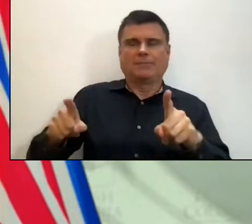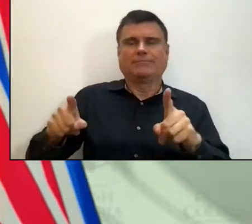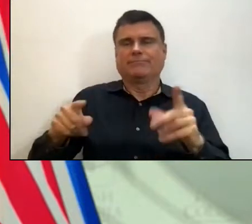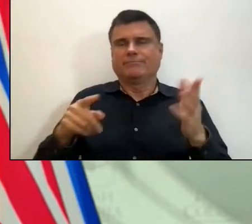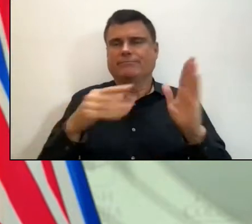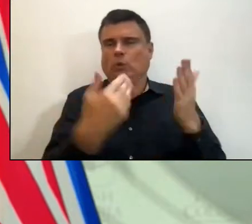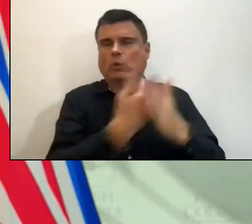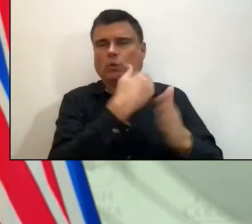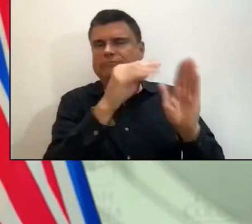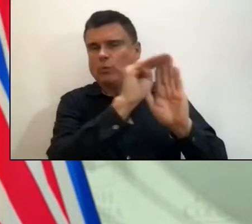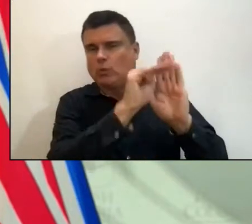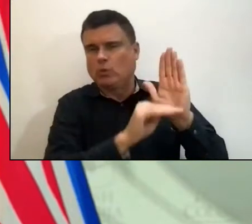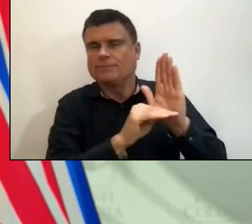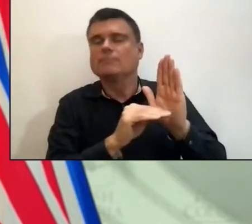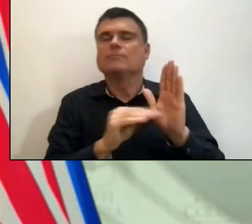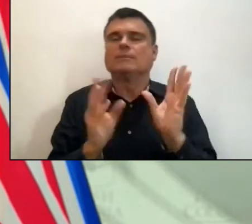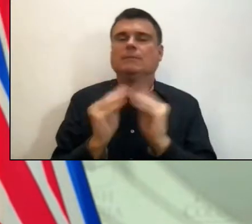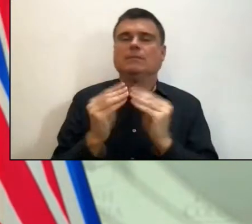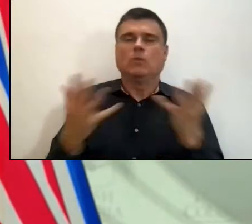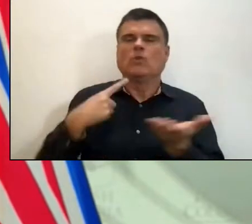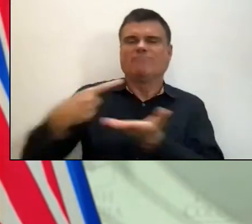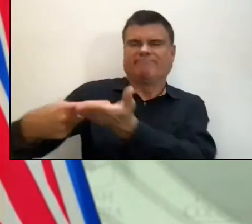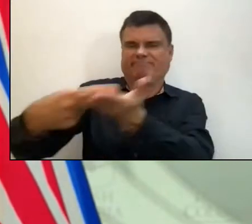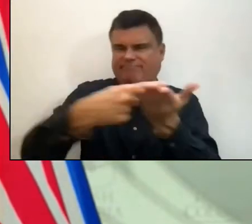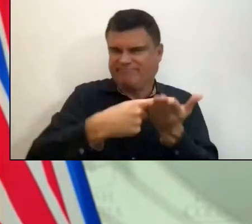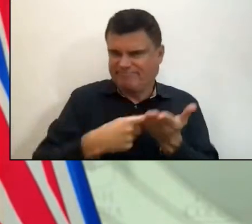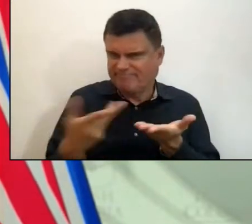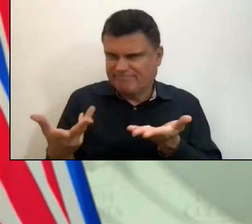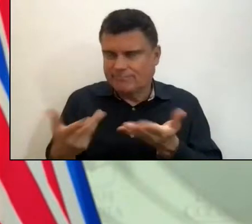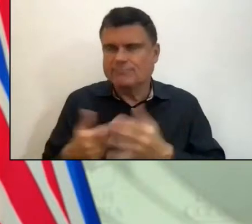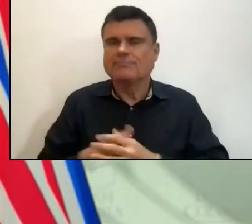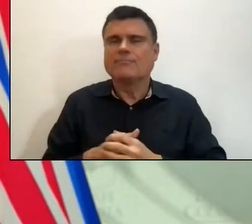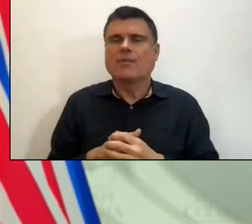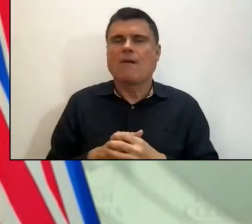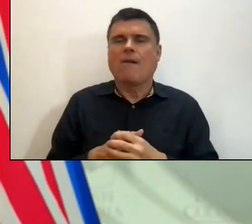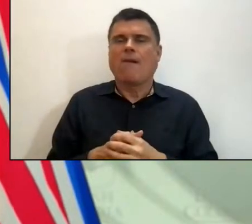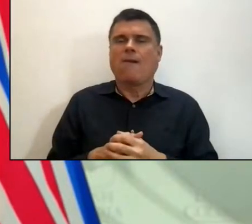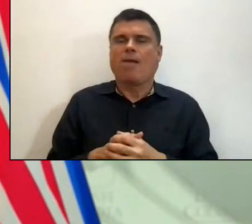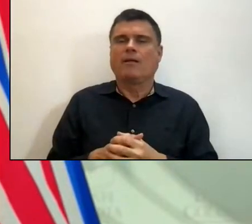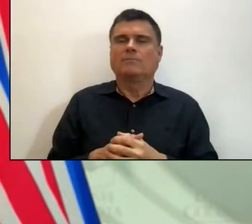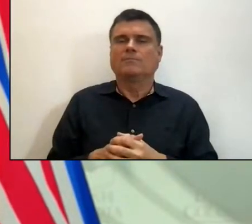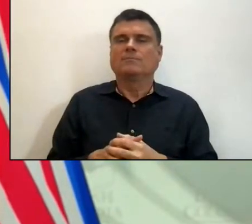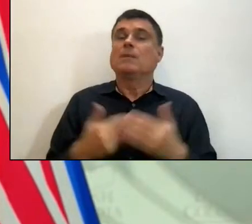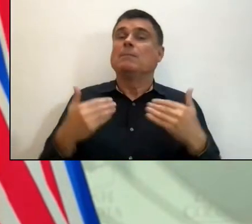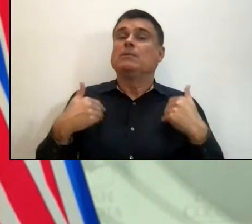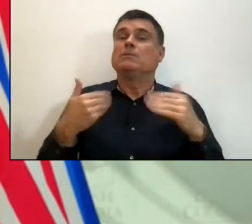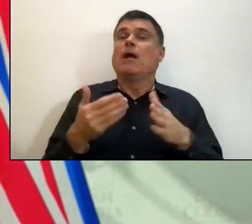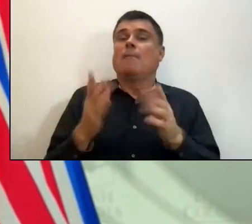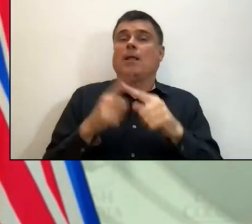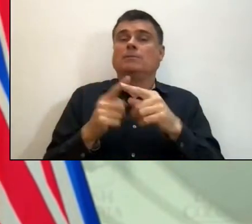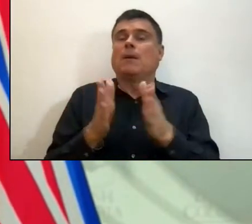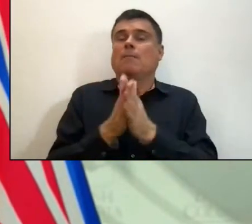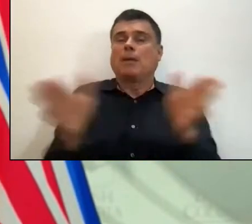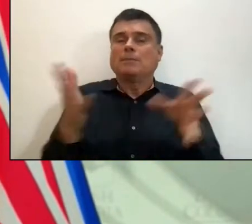And as deputy premier and the minister of public safety Solicitor General I will be working with ministry staff to